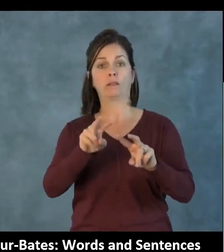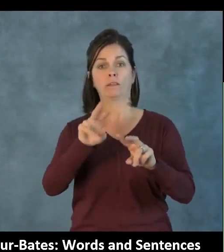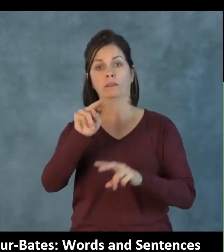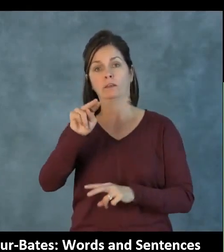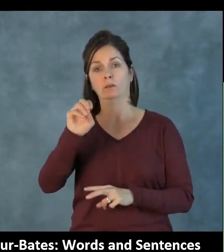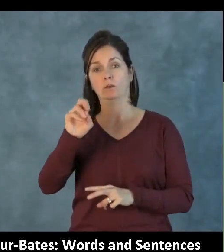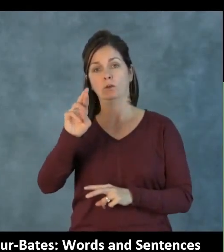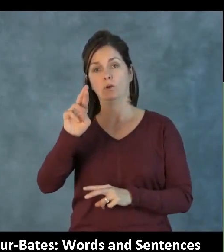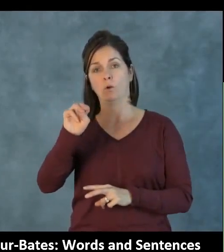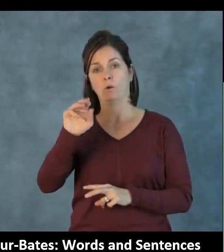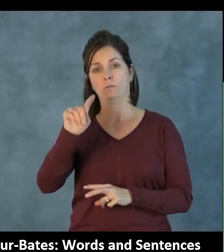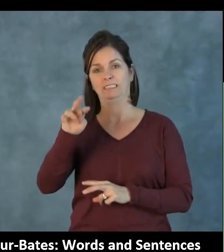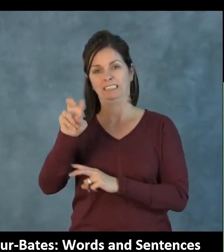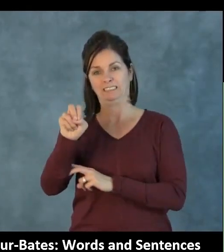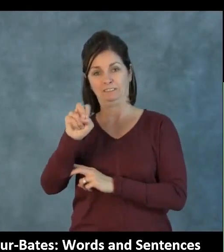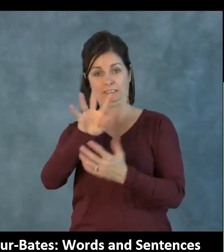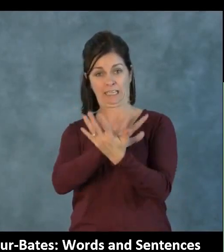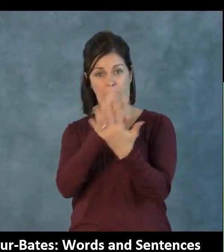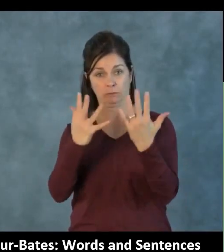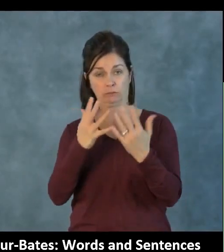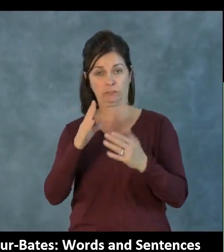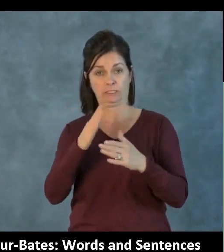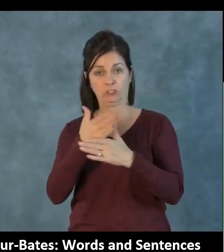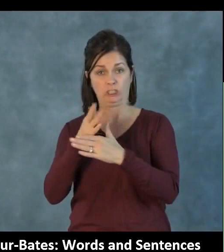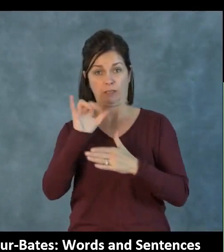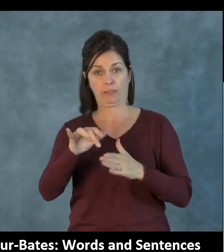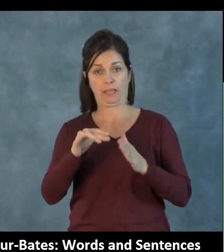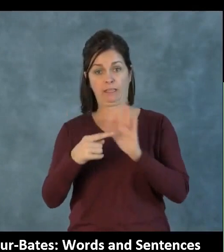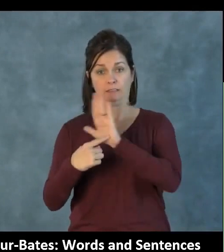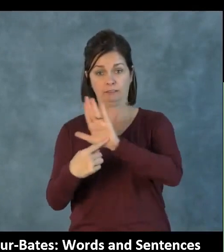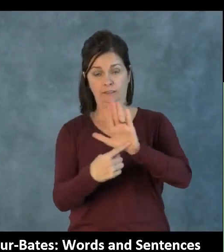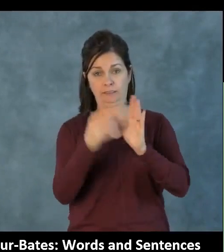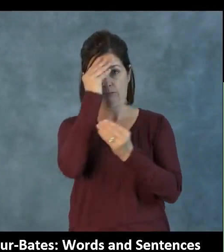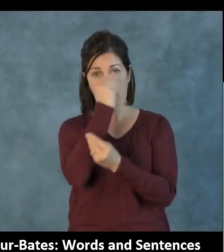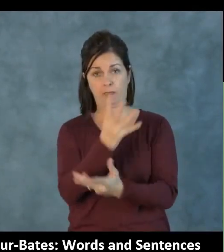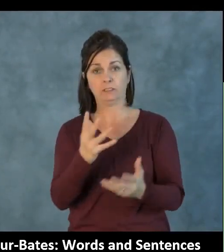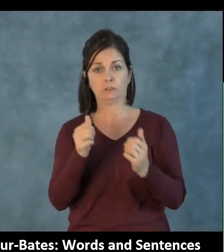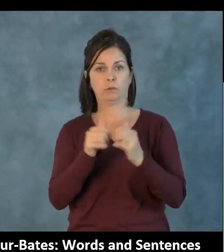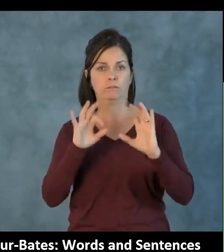and share this with the family, it helps the family to understand the magnitude